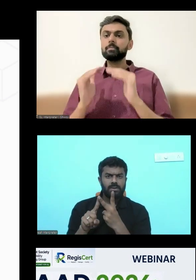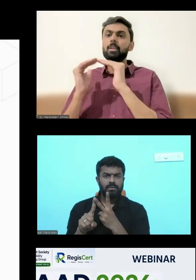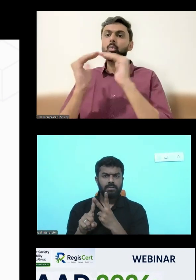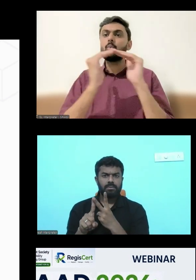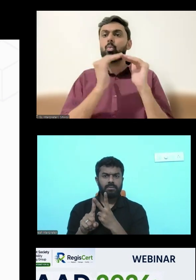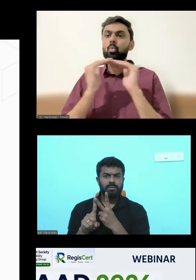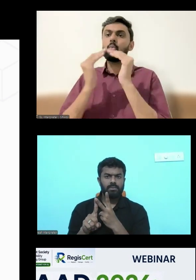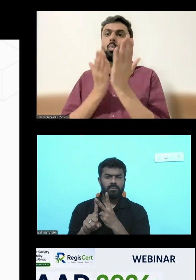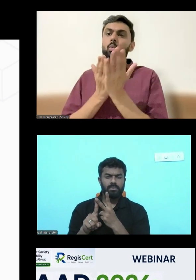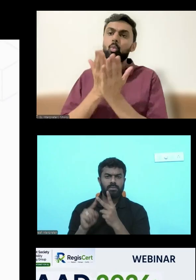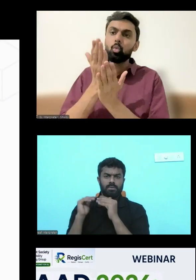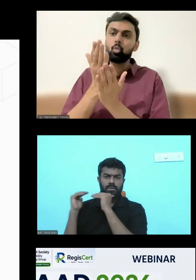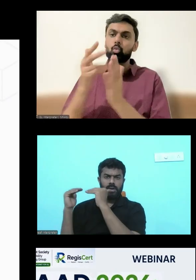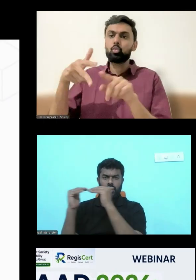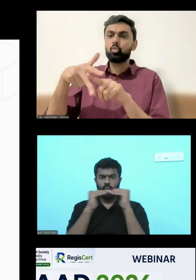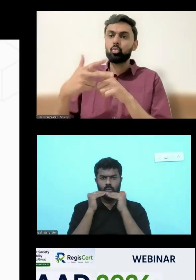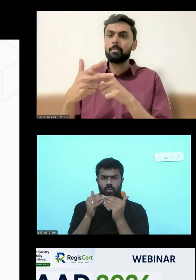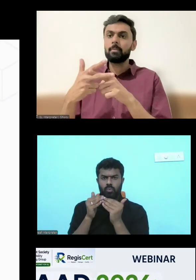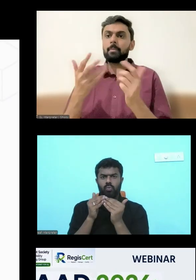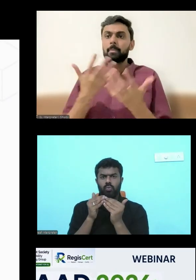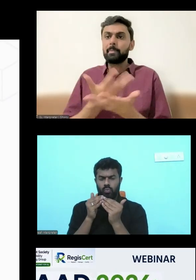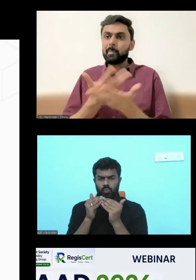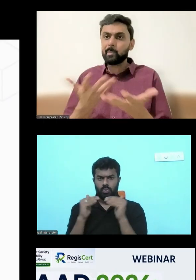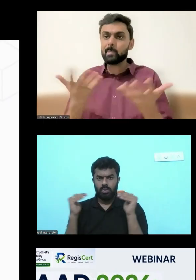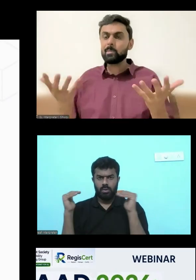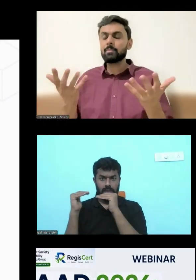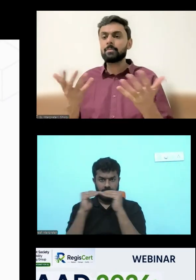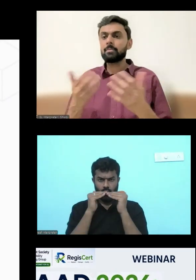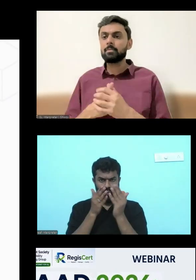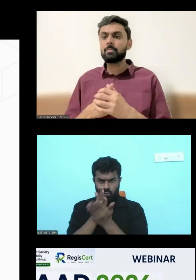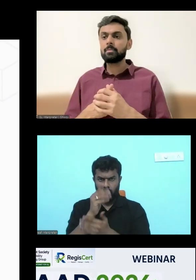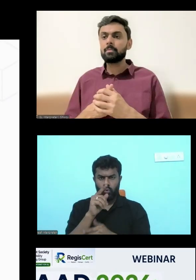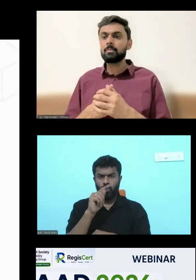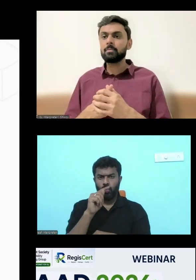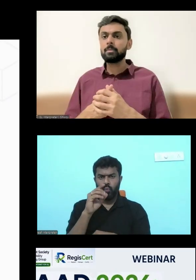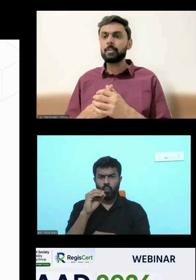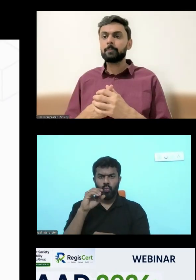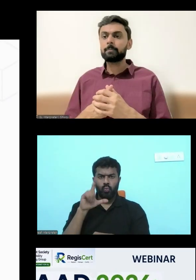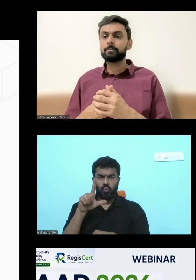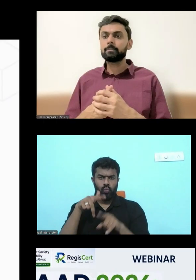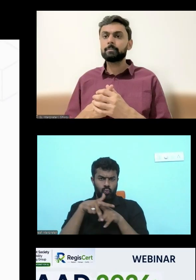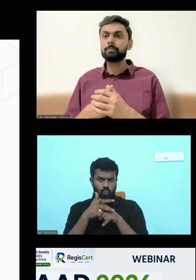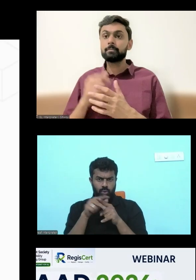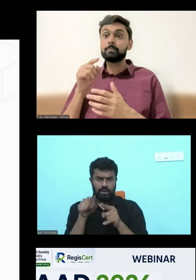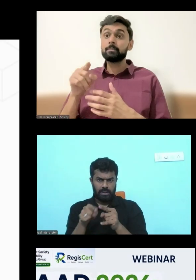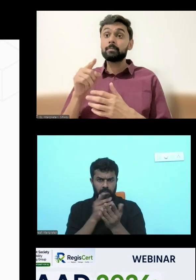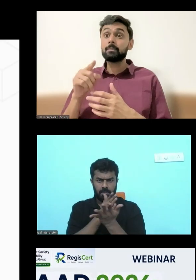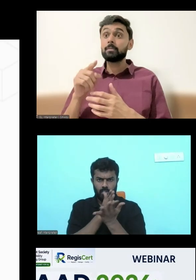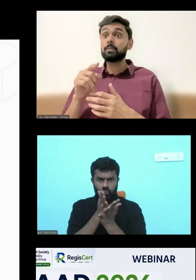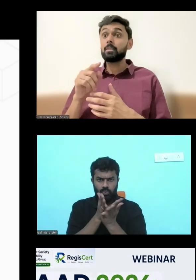That is, devices can be used as the essential equalizers for diverse learners.